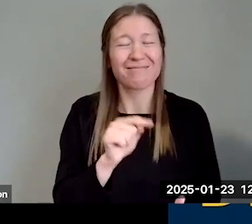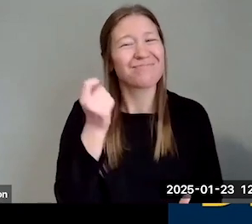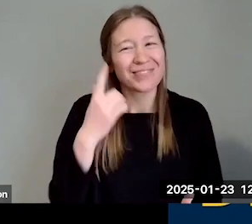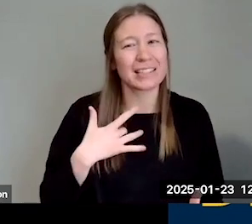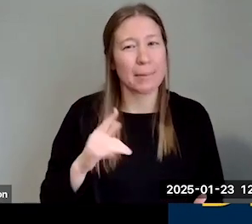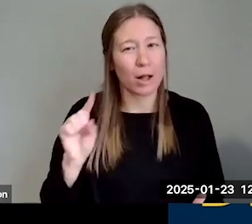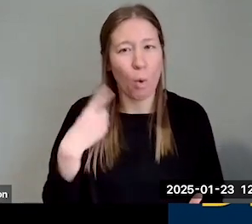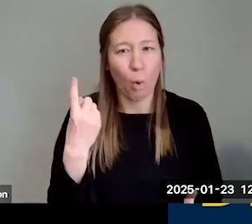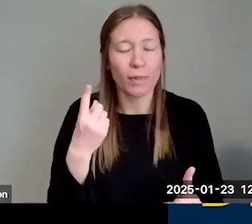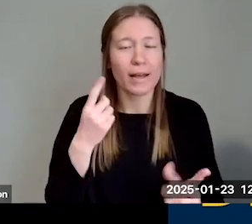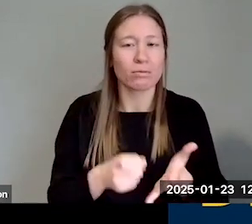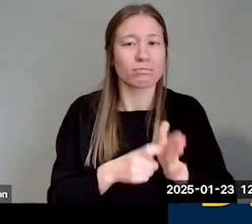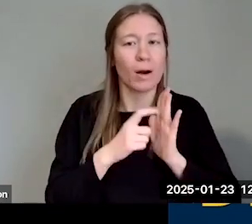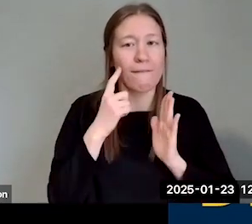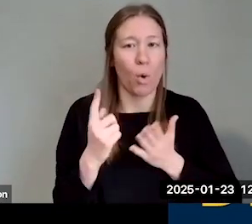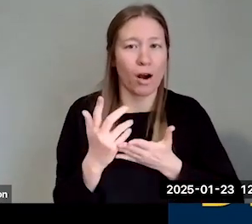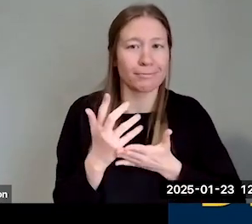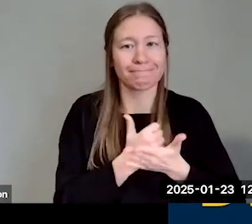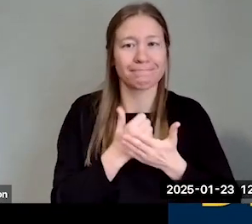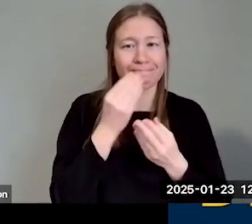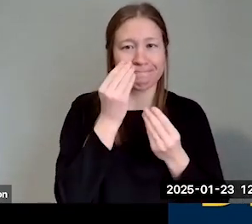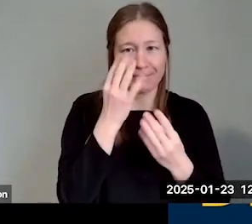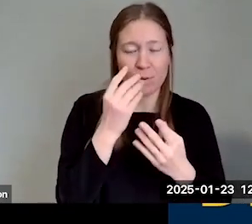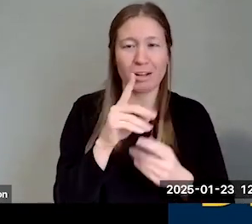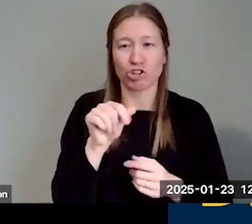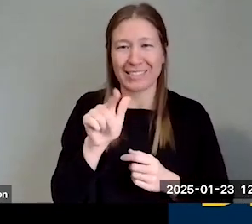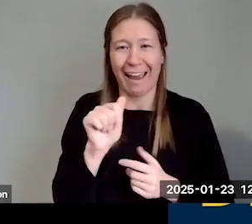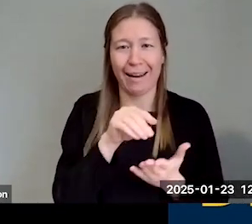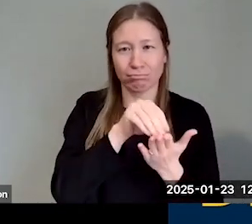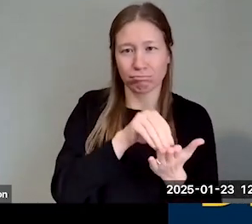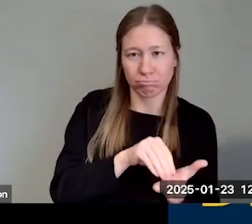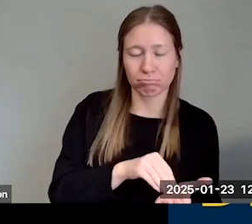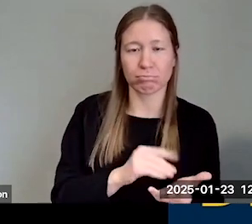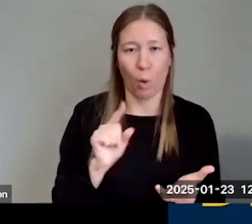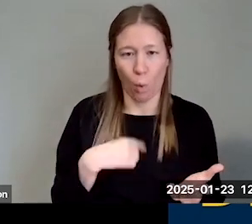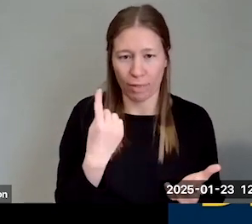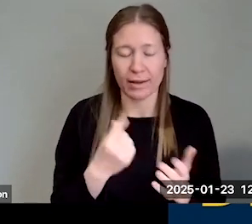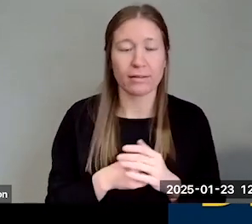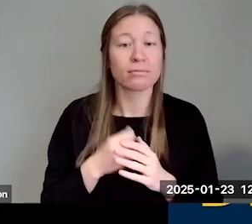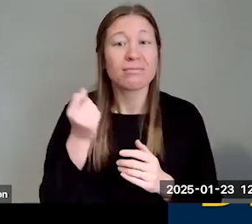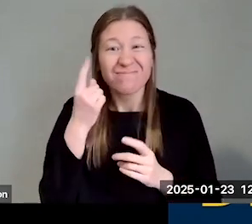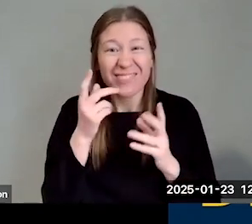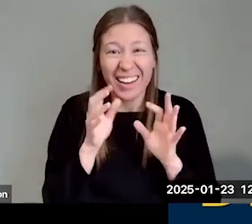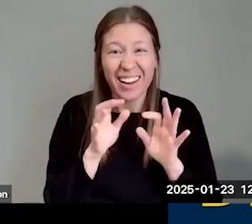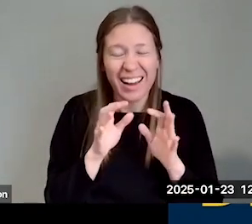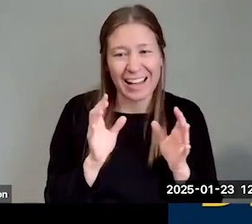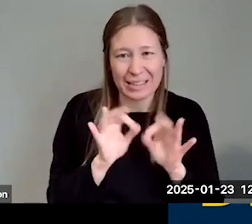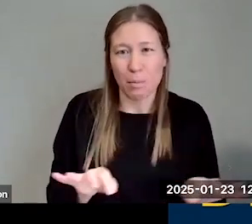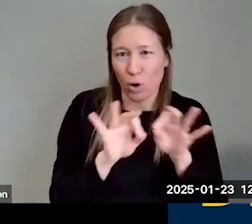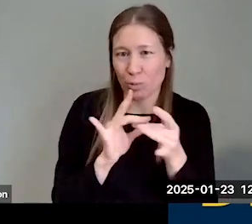So it's important to mention self-identification because the data that's collected is included